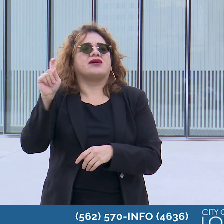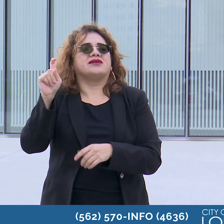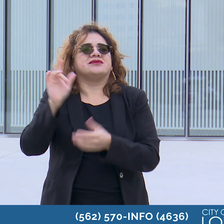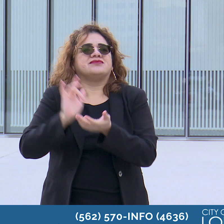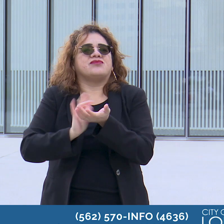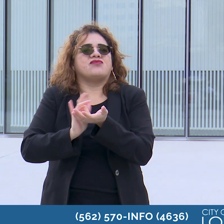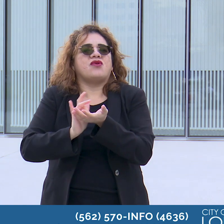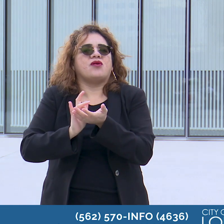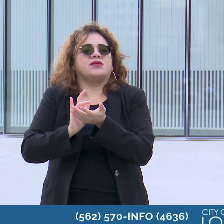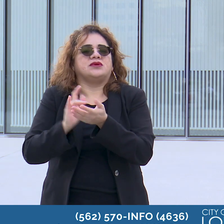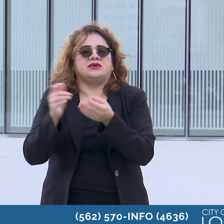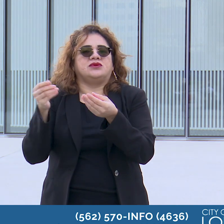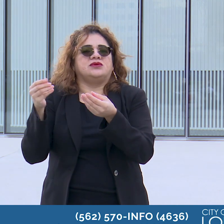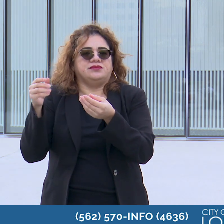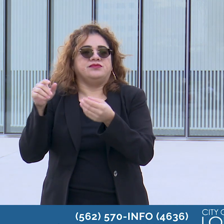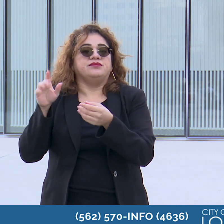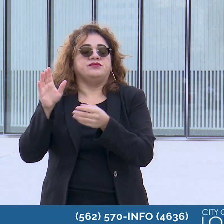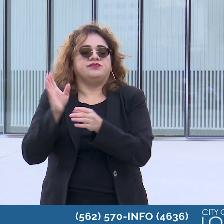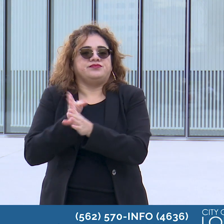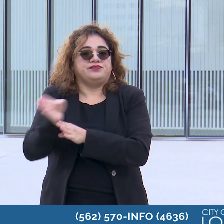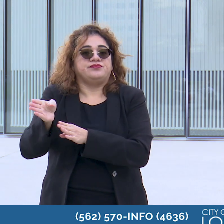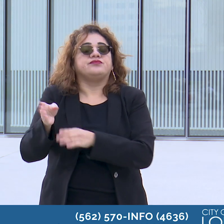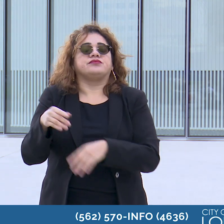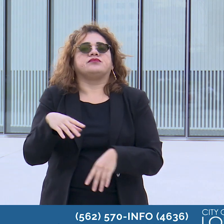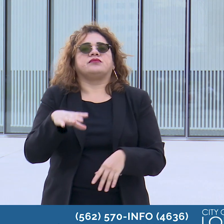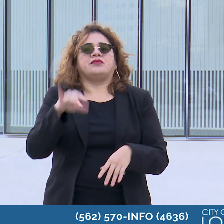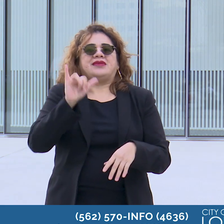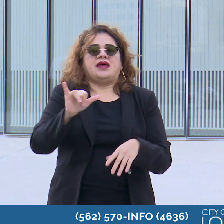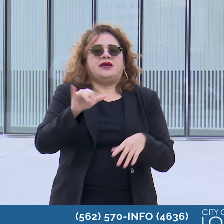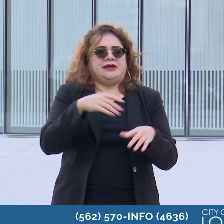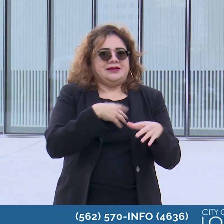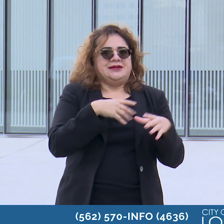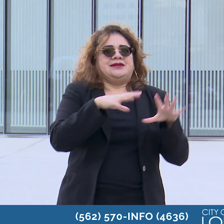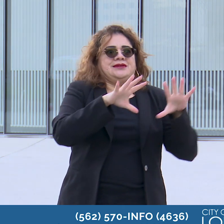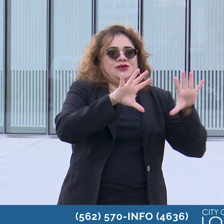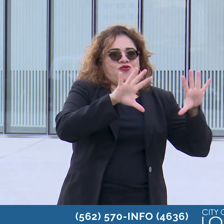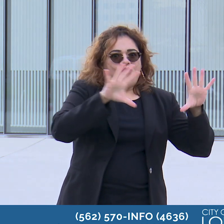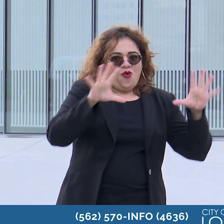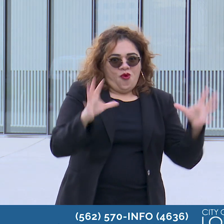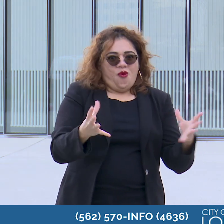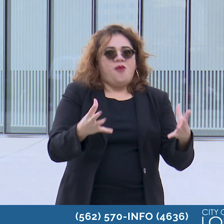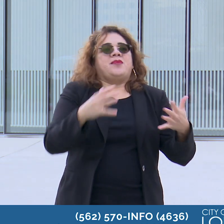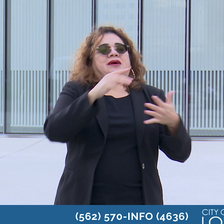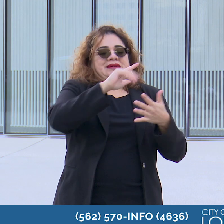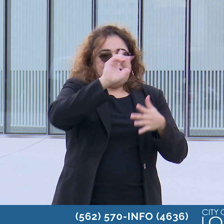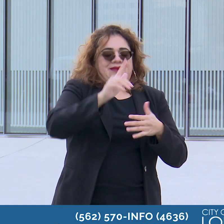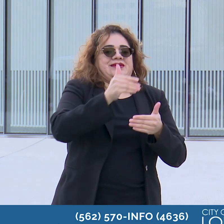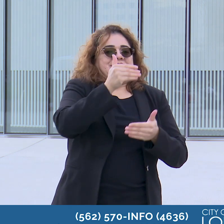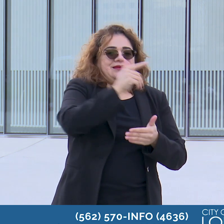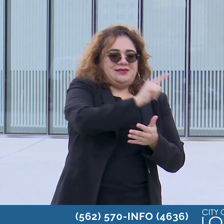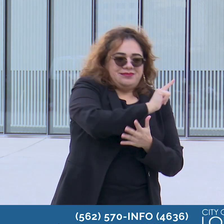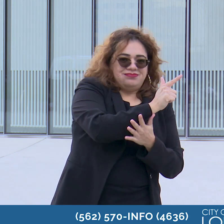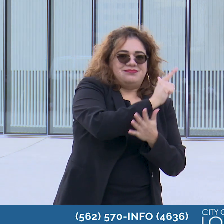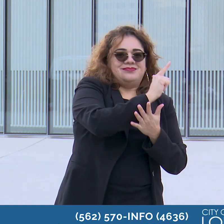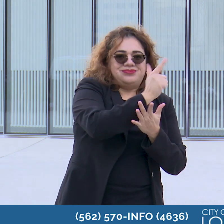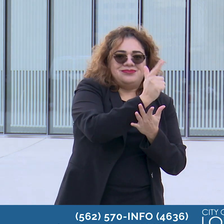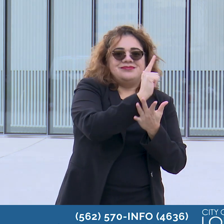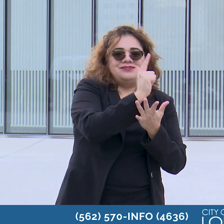So all the folks I've just described, we hope over the course of the next couple few months